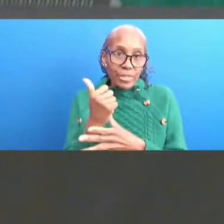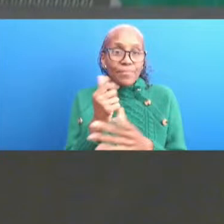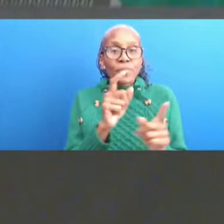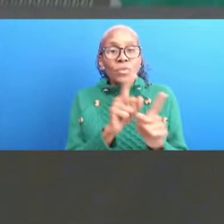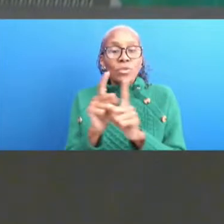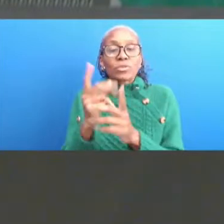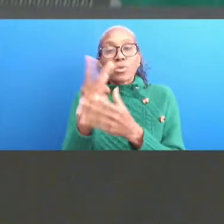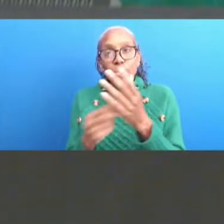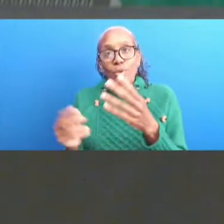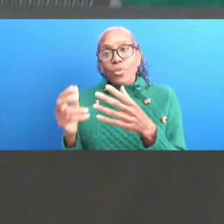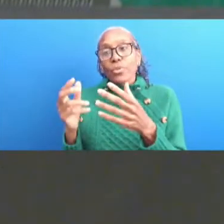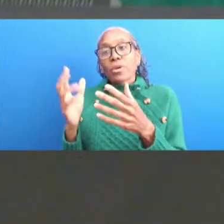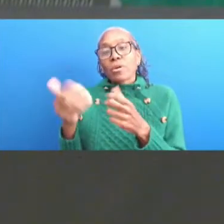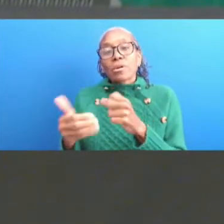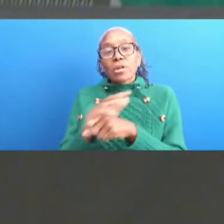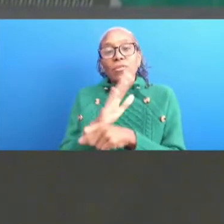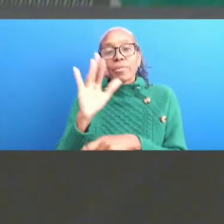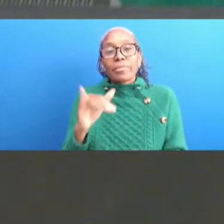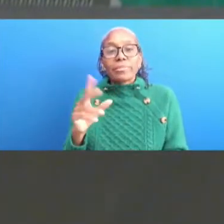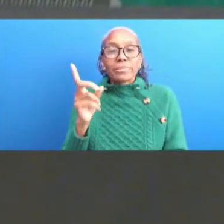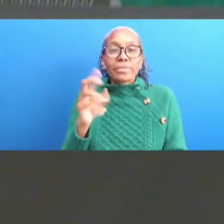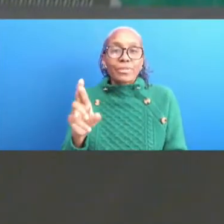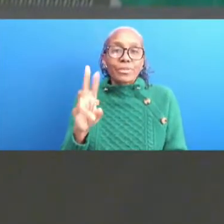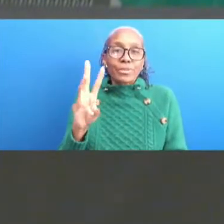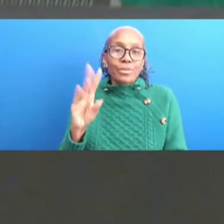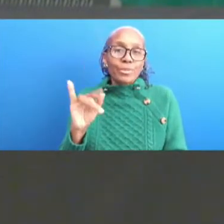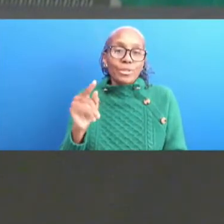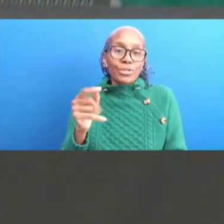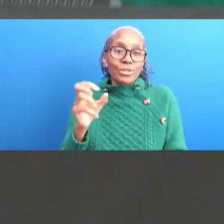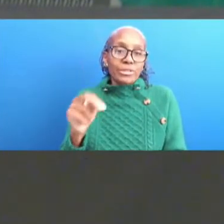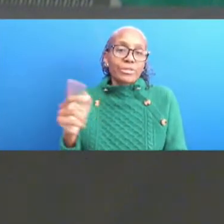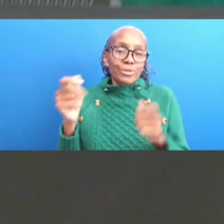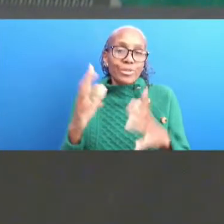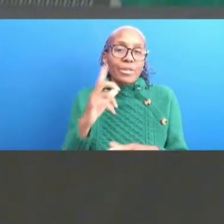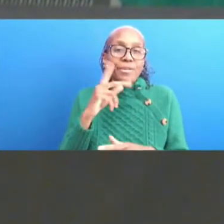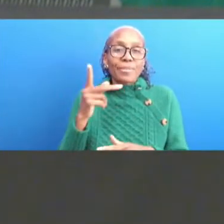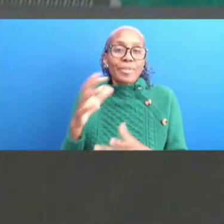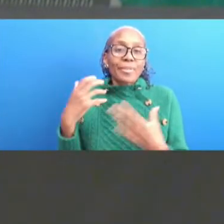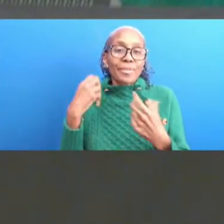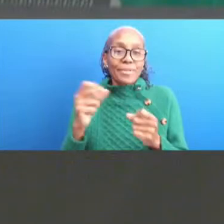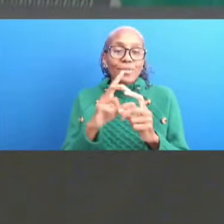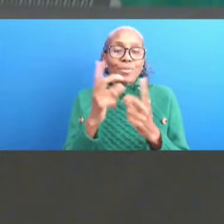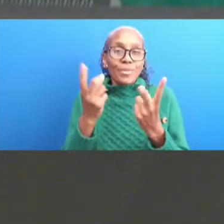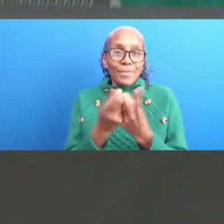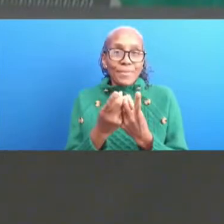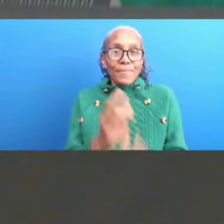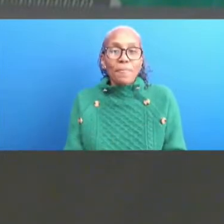AND WELLNESS PRIORITY AND ALSO